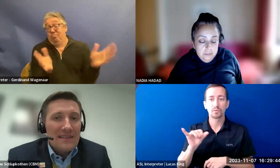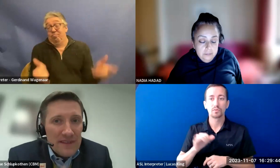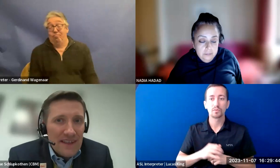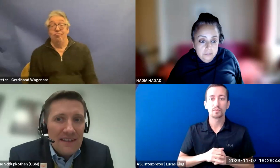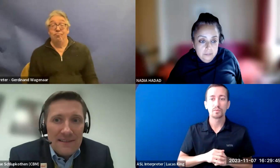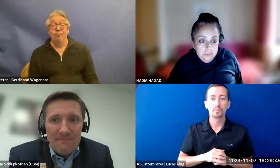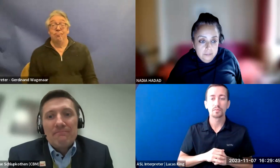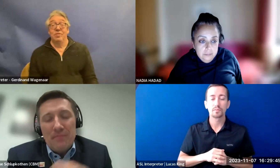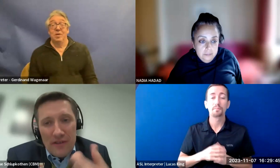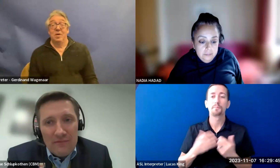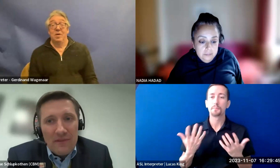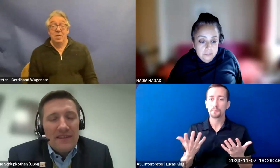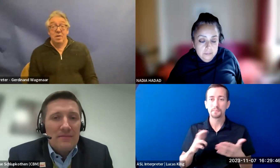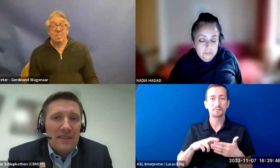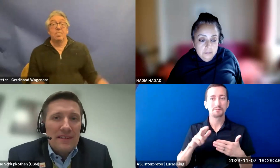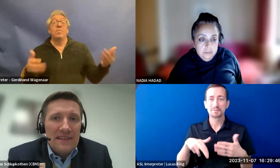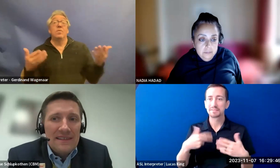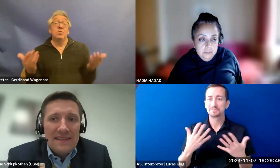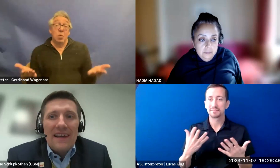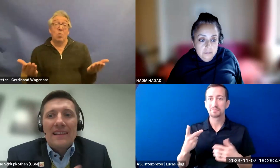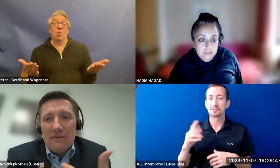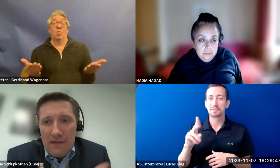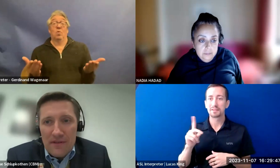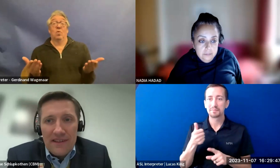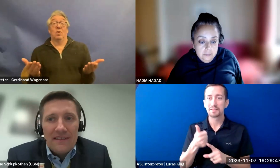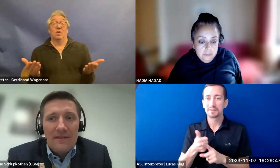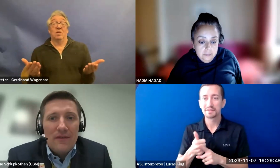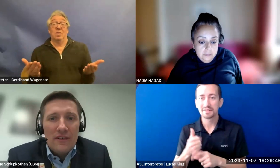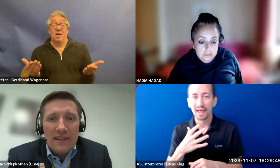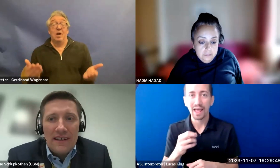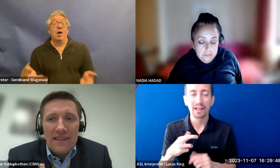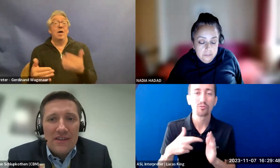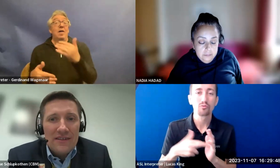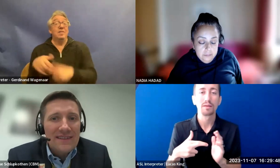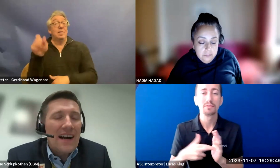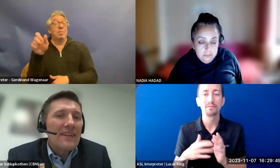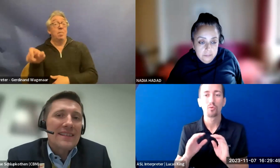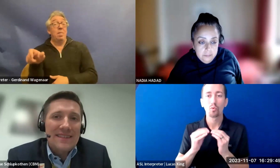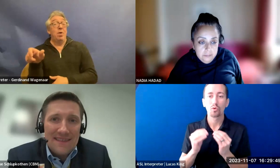As a result, Persons with Disabilities and their representative organizations